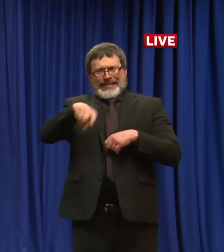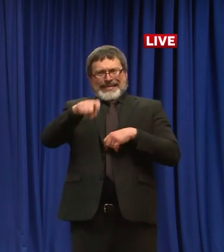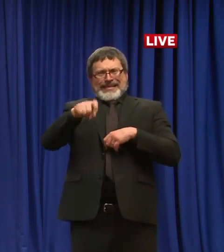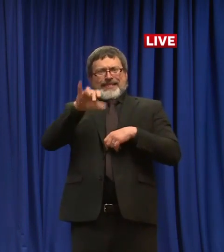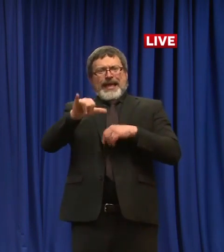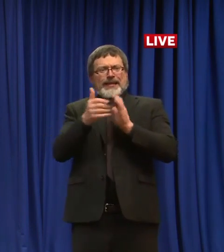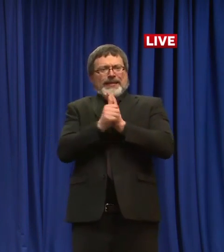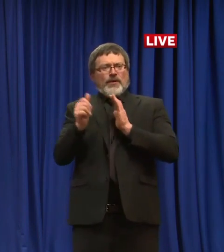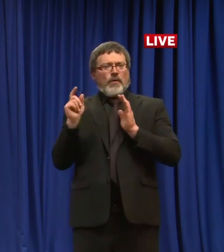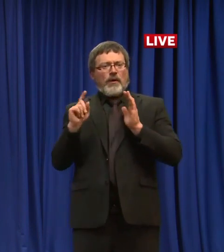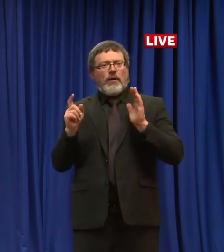OF FOLKS.